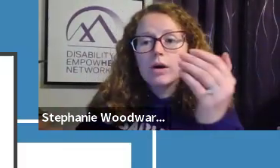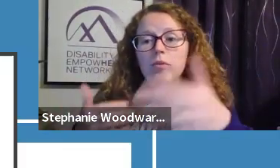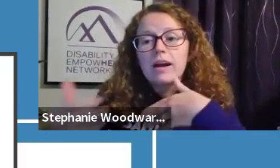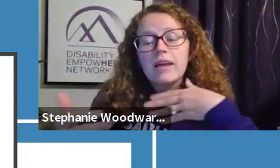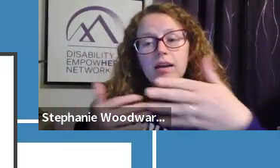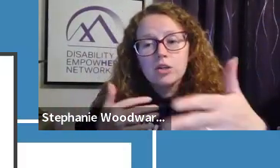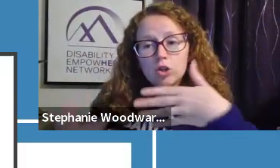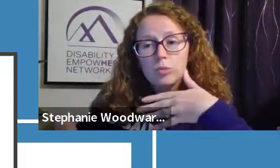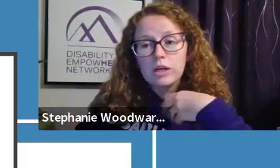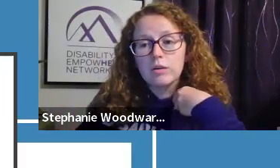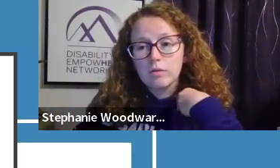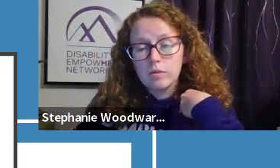Now, we have video relay services where our interpreters can be seen on